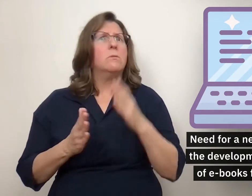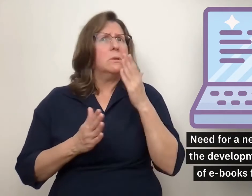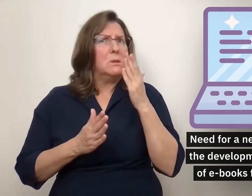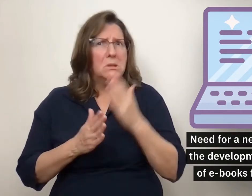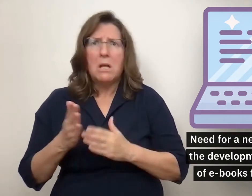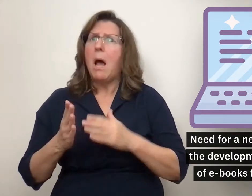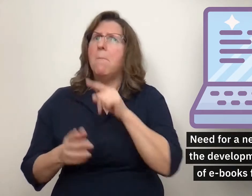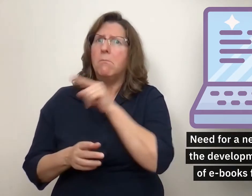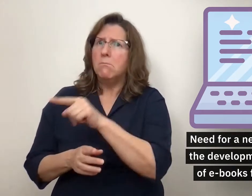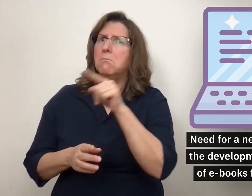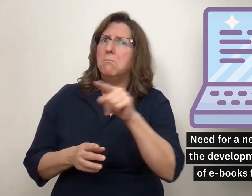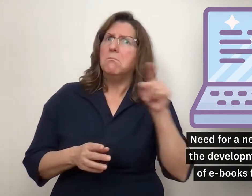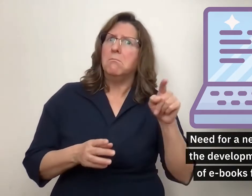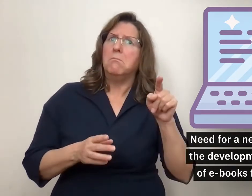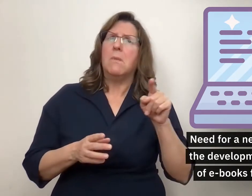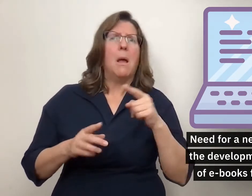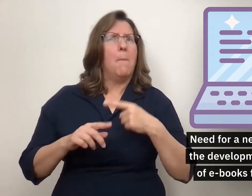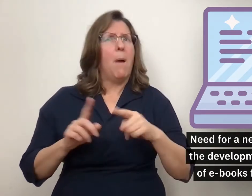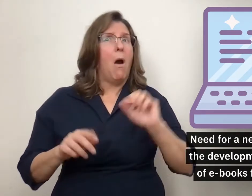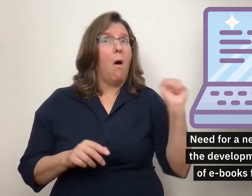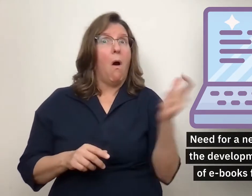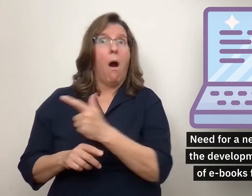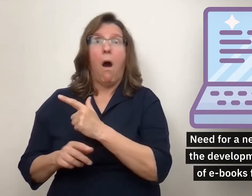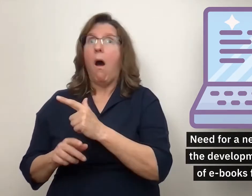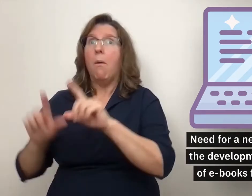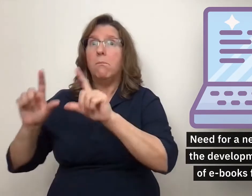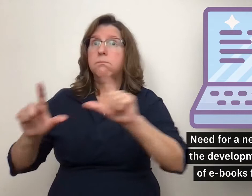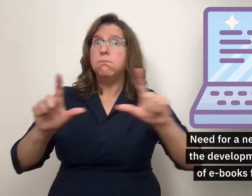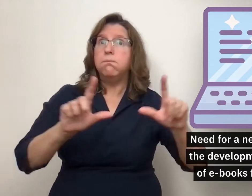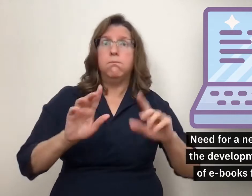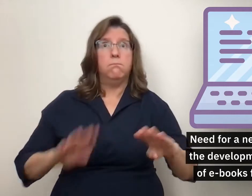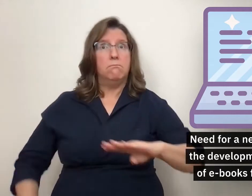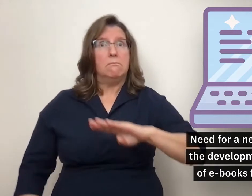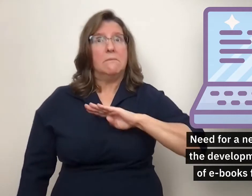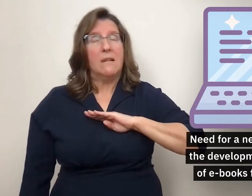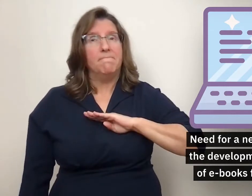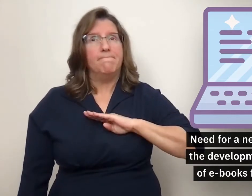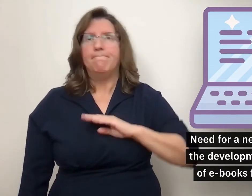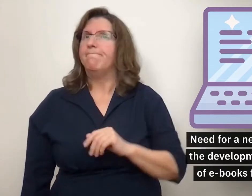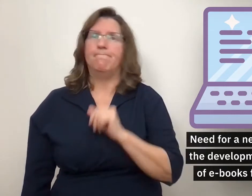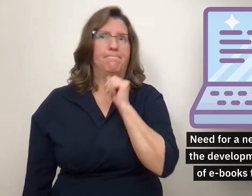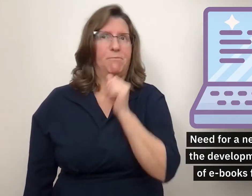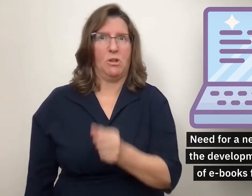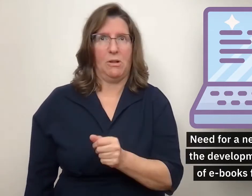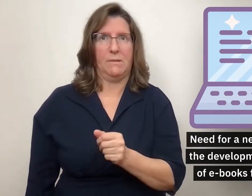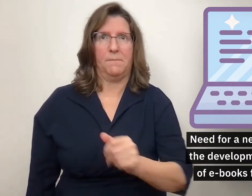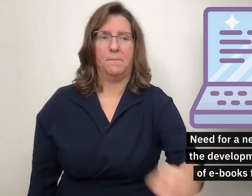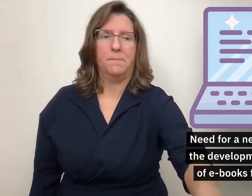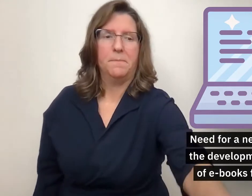While some frameworks may fit their needs, not all do.